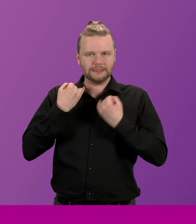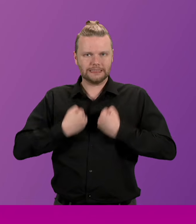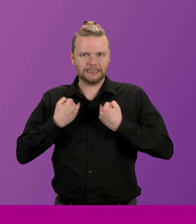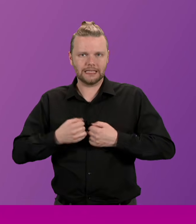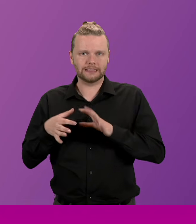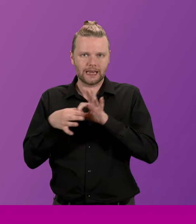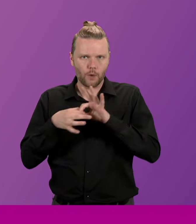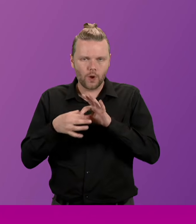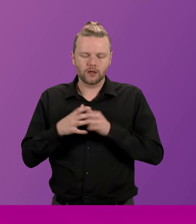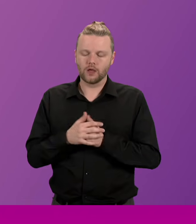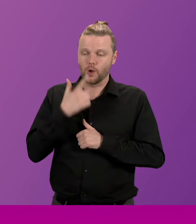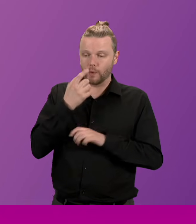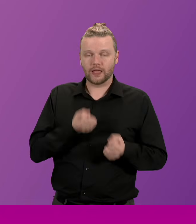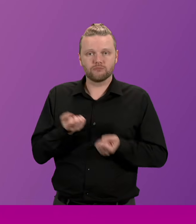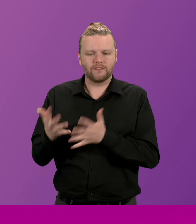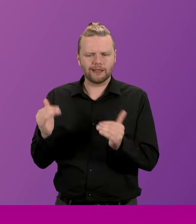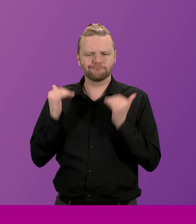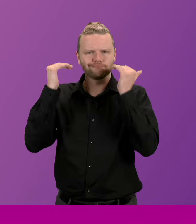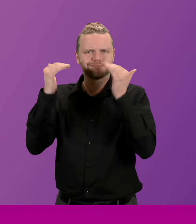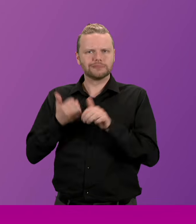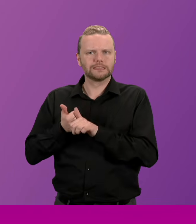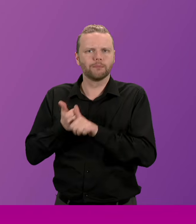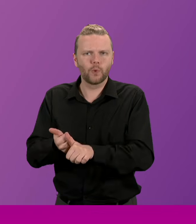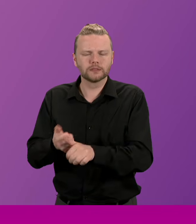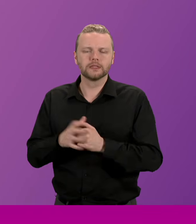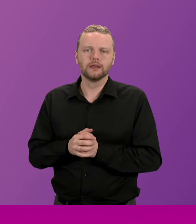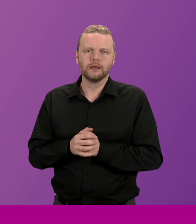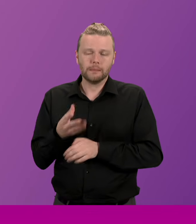we will be able to provide enhanced levels of support. Some of the learning from the